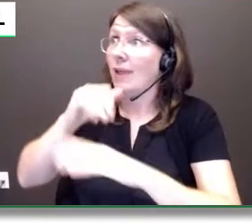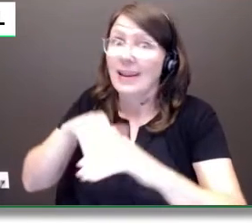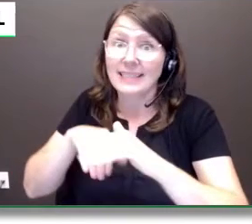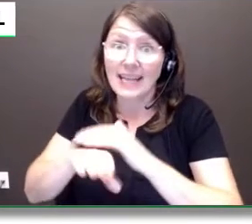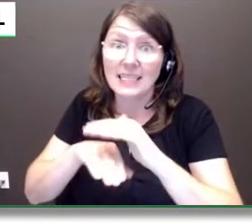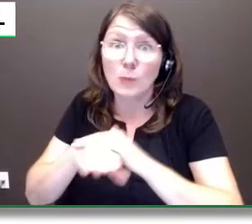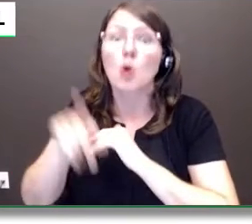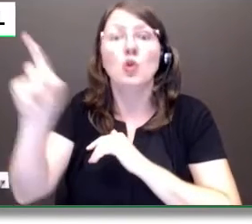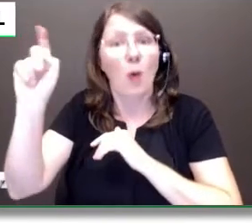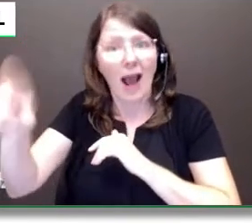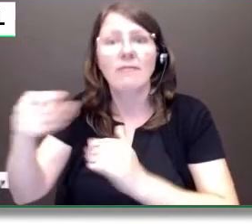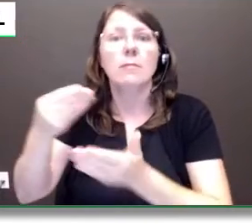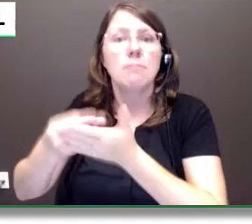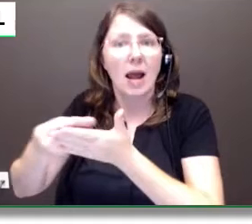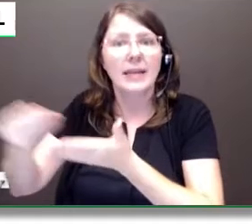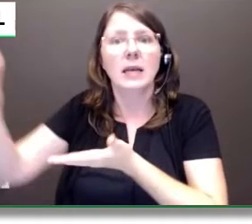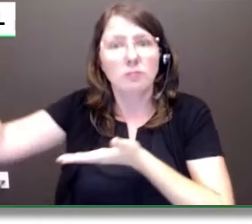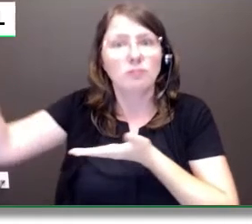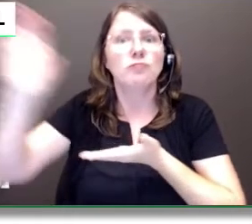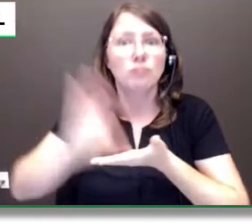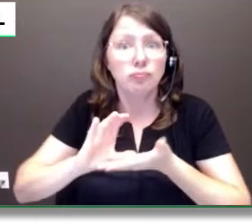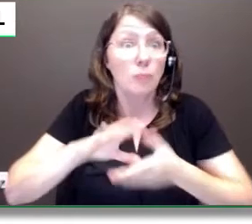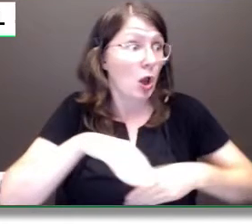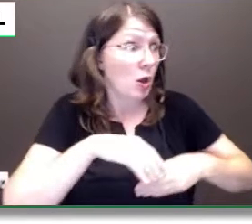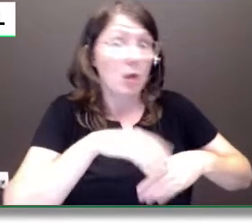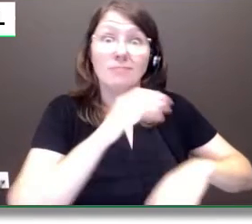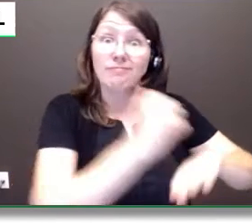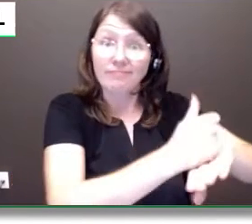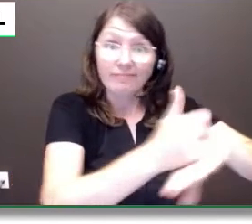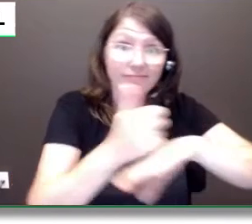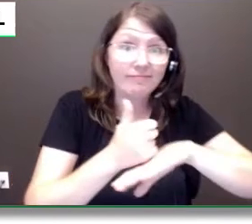great big barrier. It's nice for you know